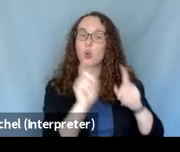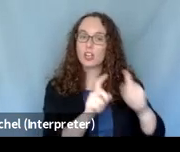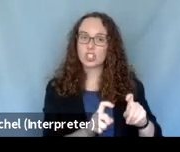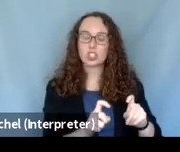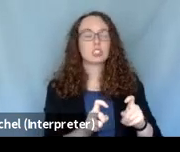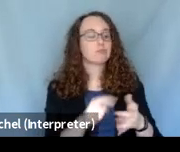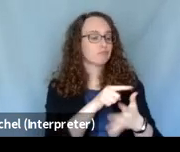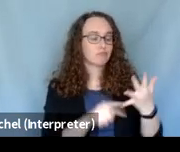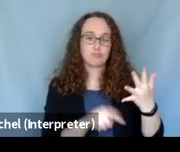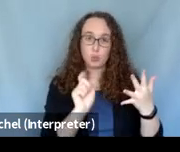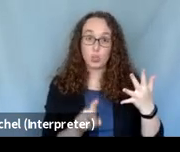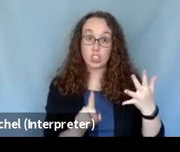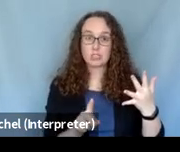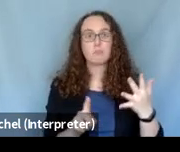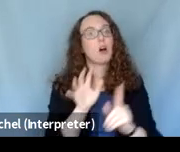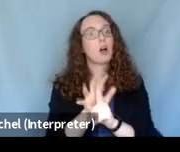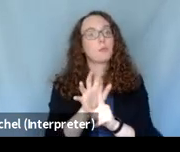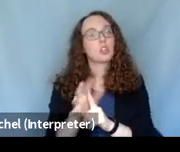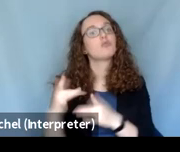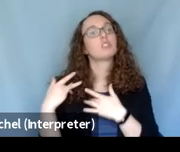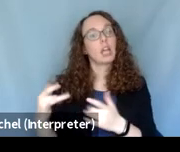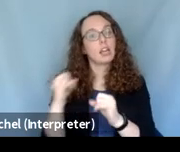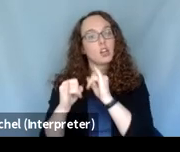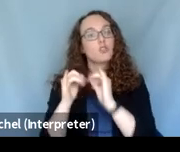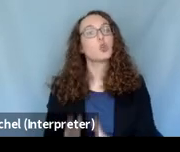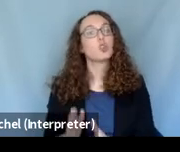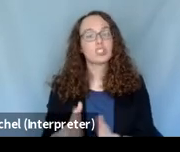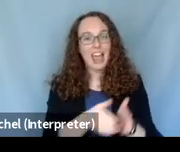percent of the time. Once you master those answers it gives